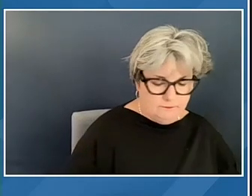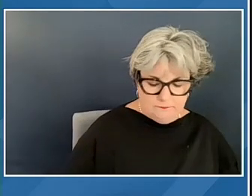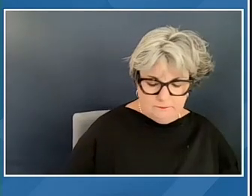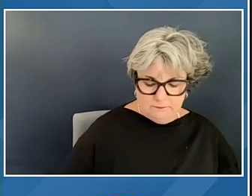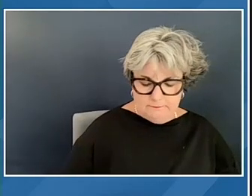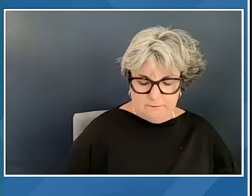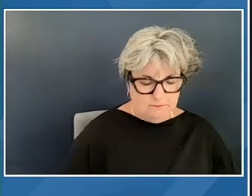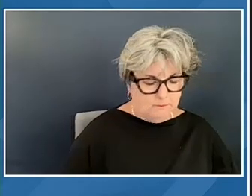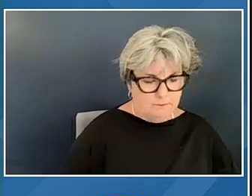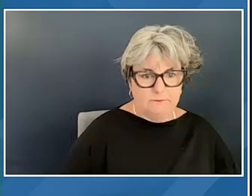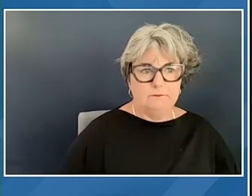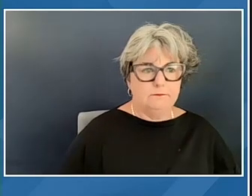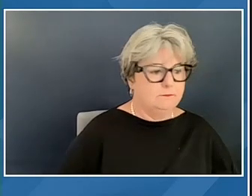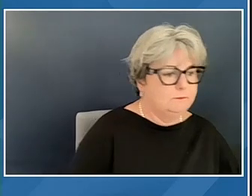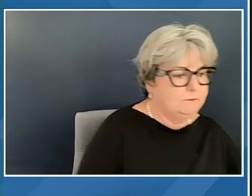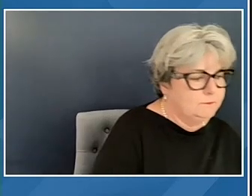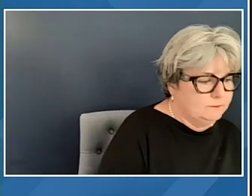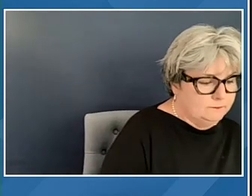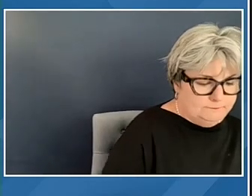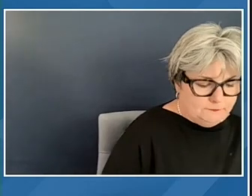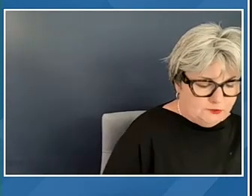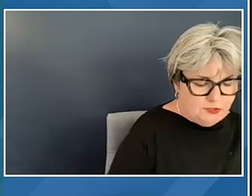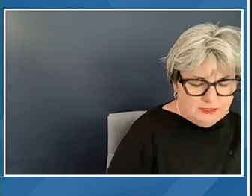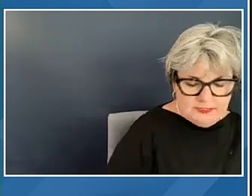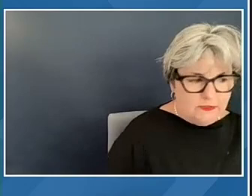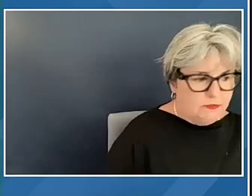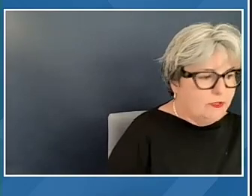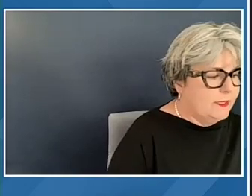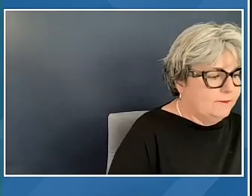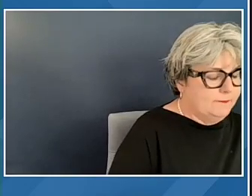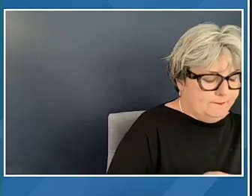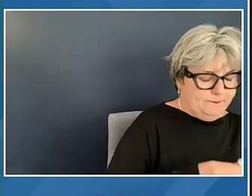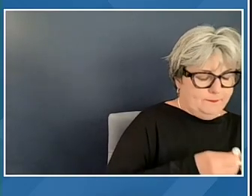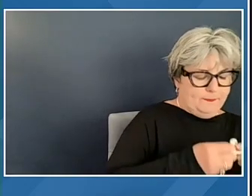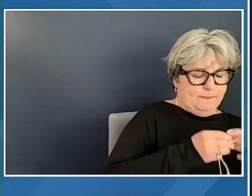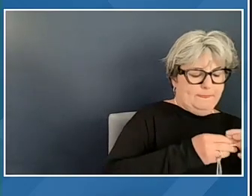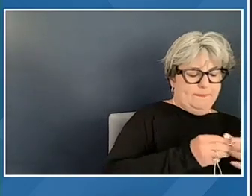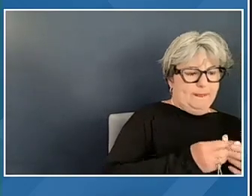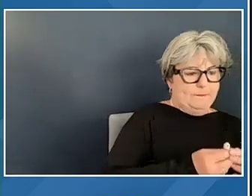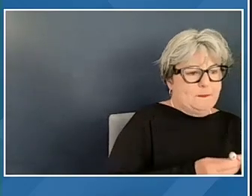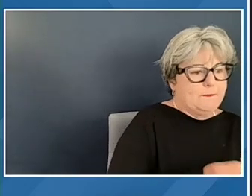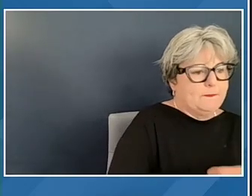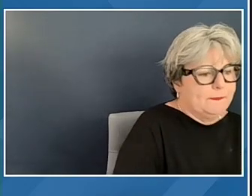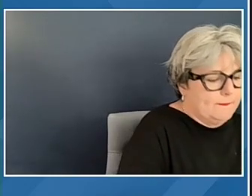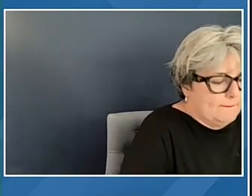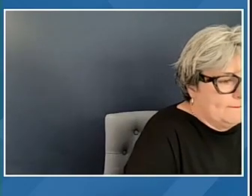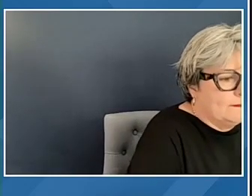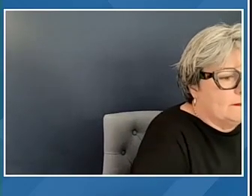past income driven payments, so I was on forbearance- or deferment for quite a